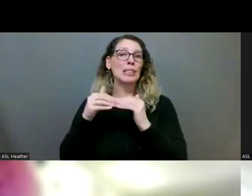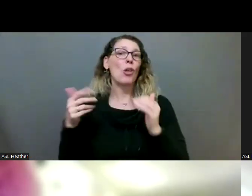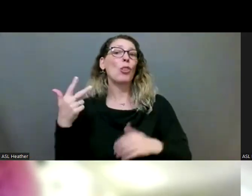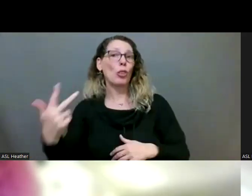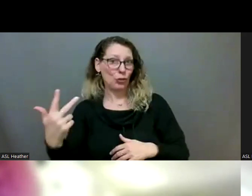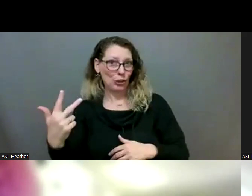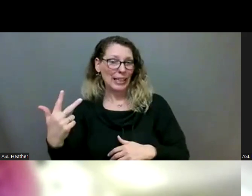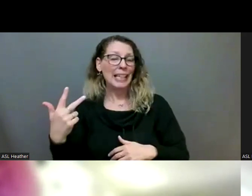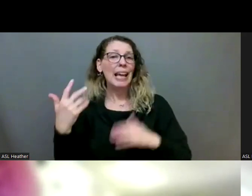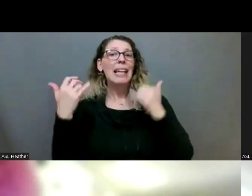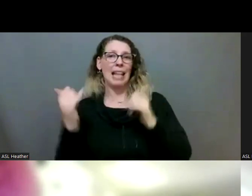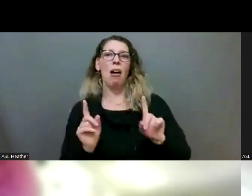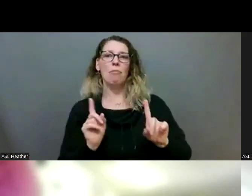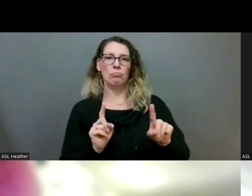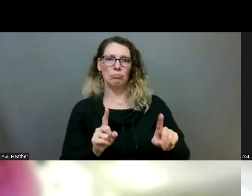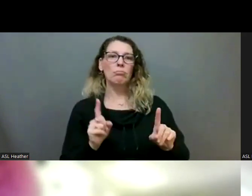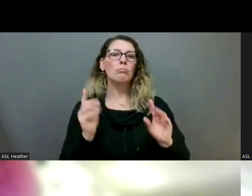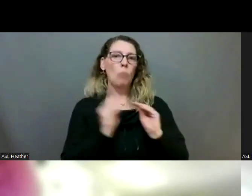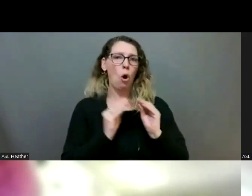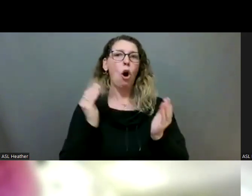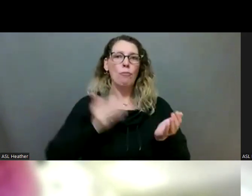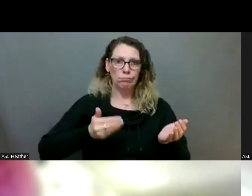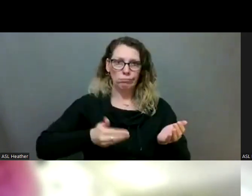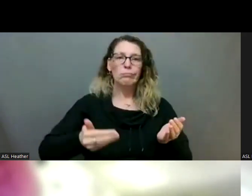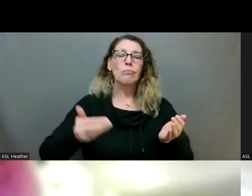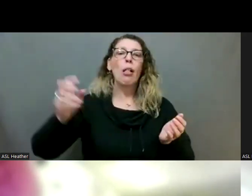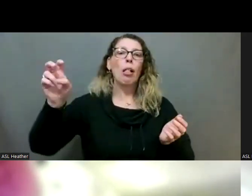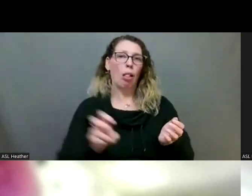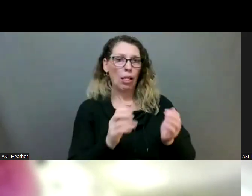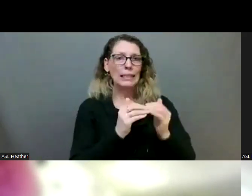are now attending more regularly and have shifted to Tier 2 and some even Tier 1,